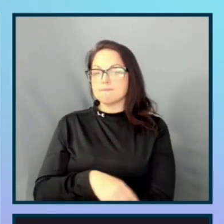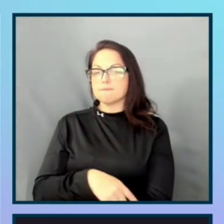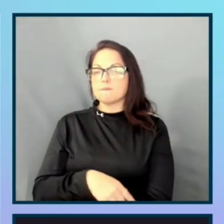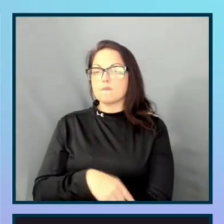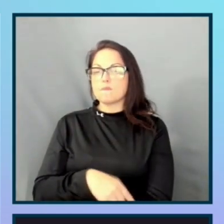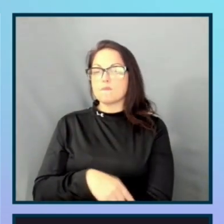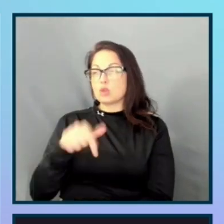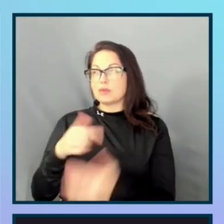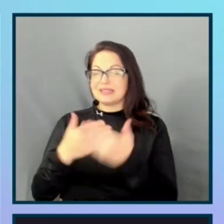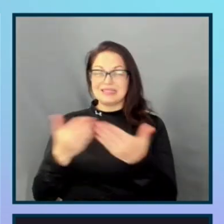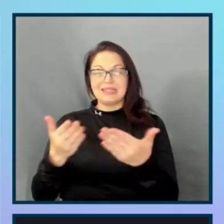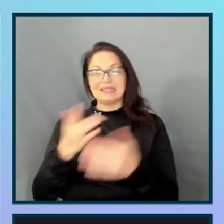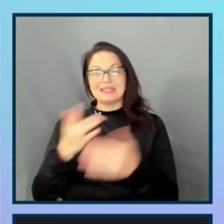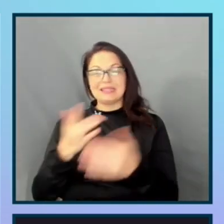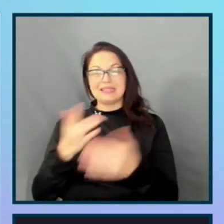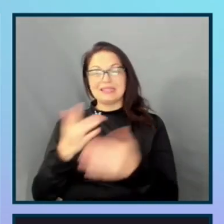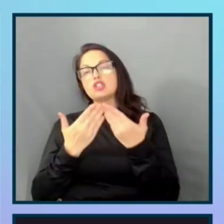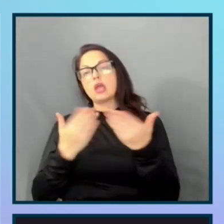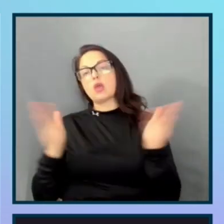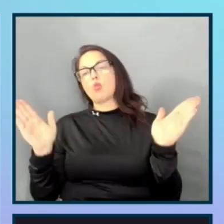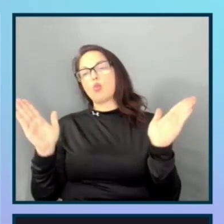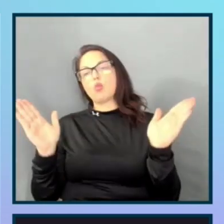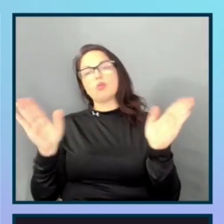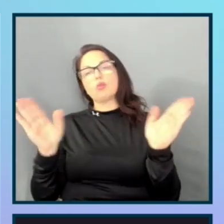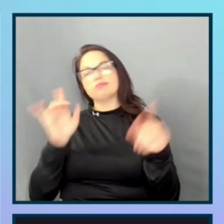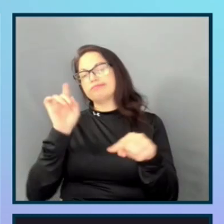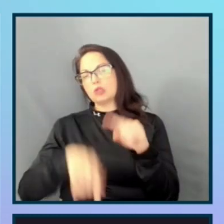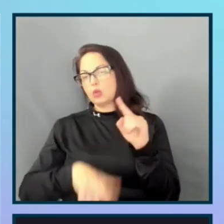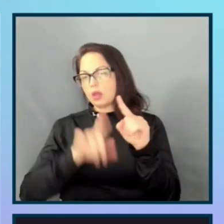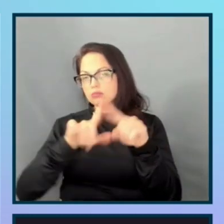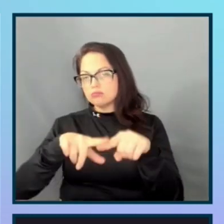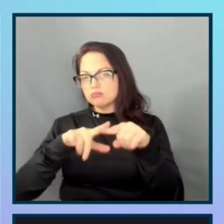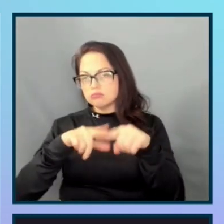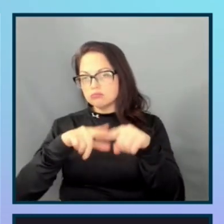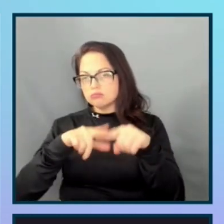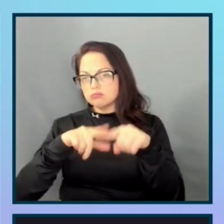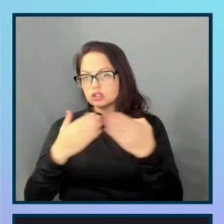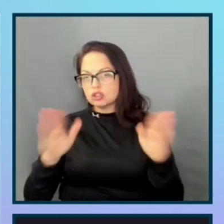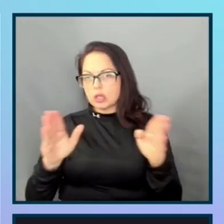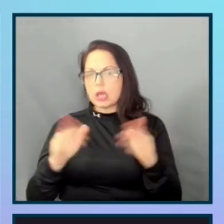so you cannot rely upon them for example, to segment by market.